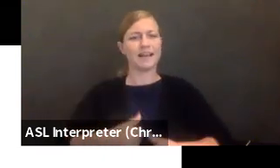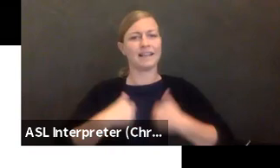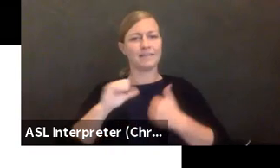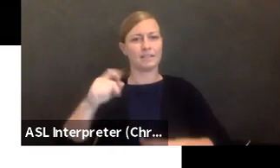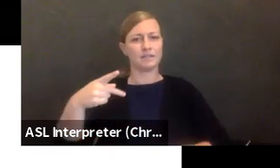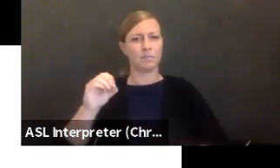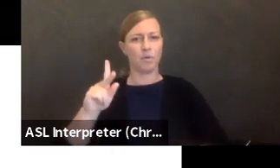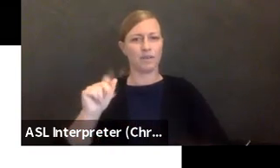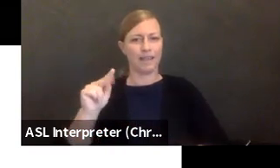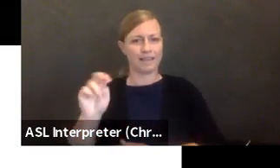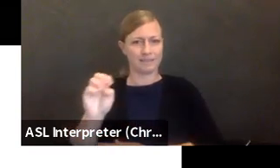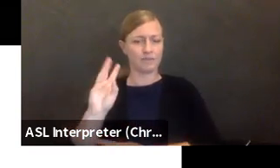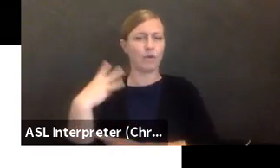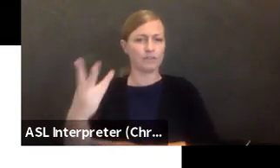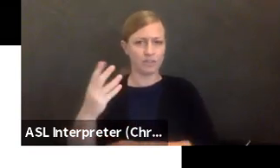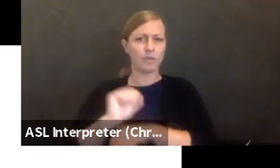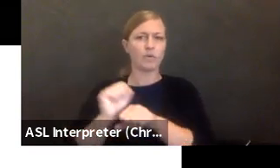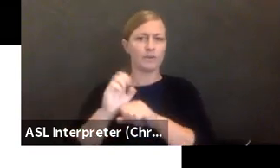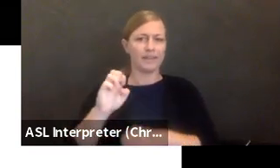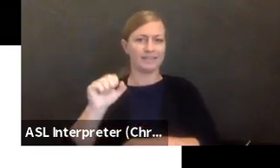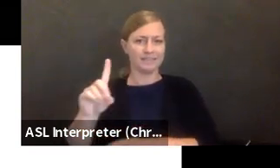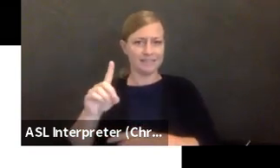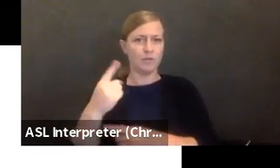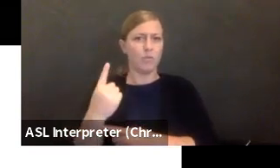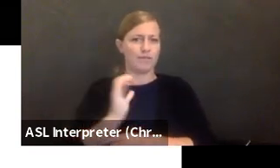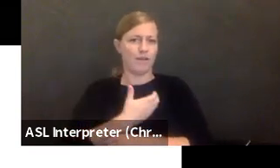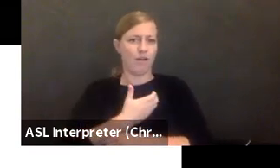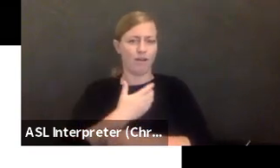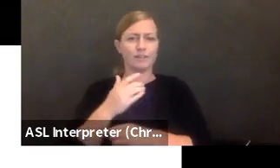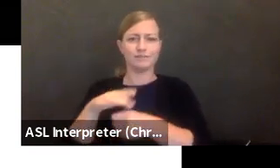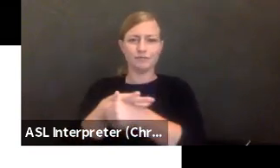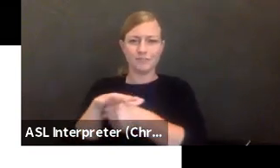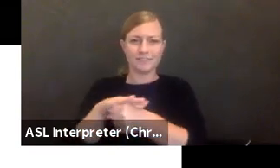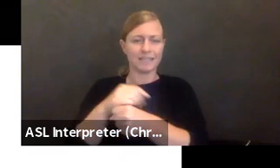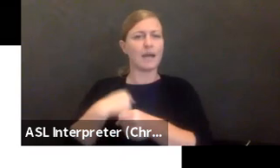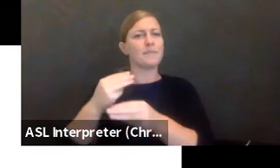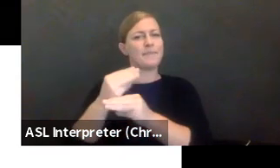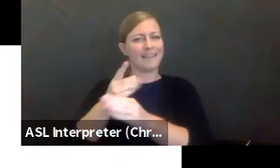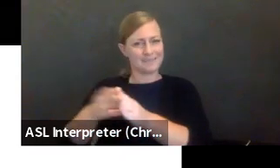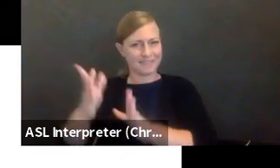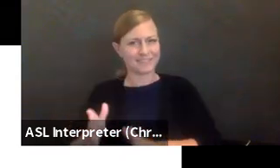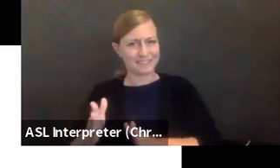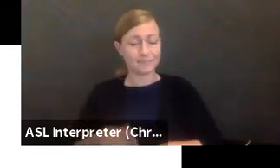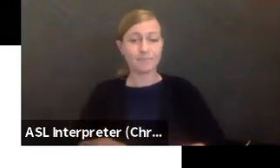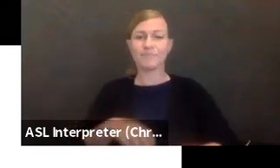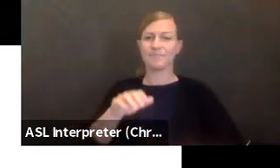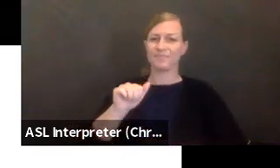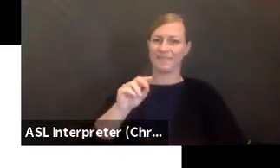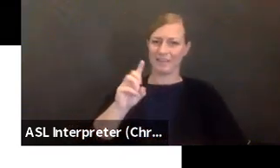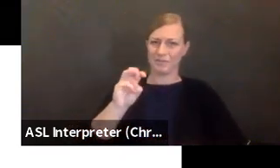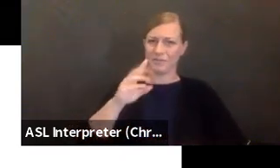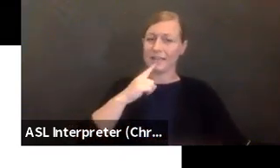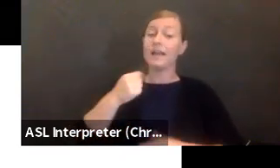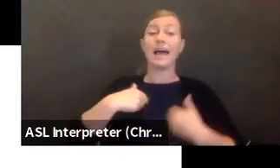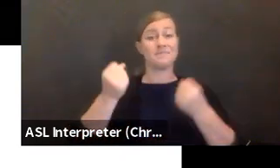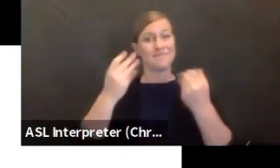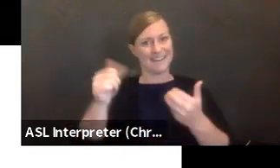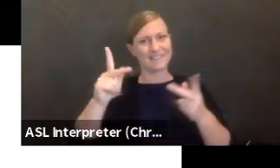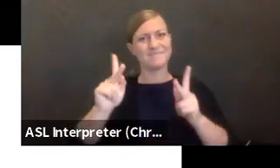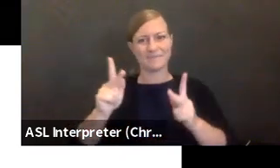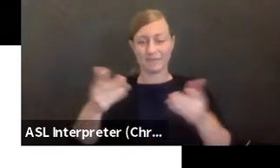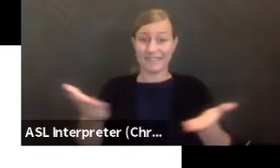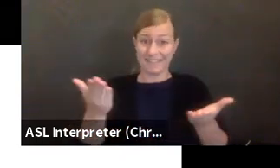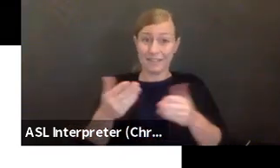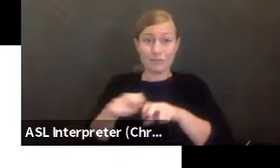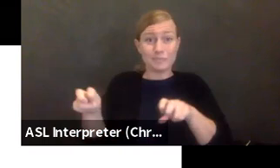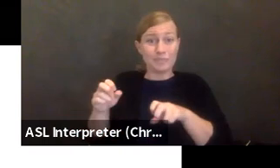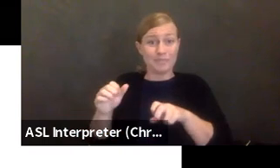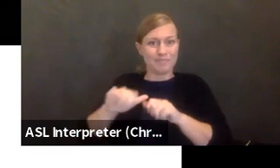JEFF: